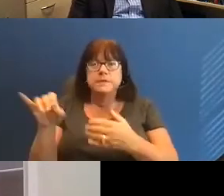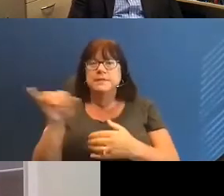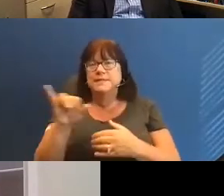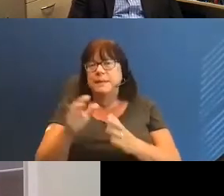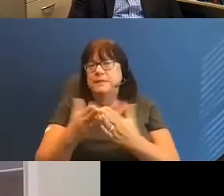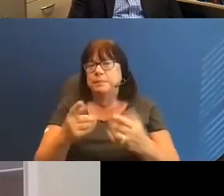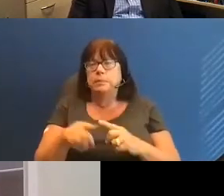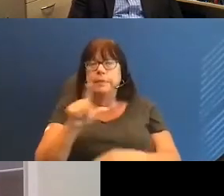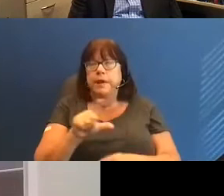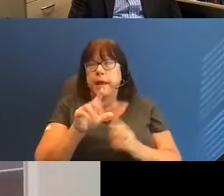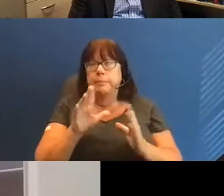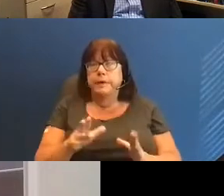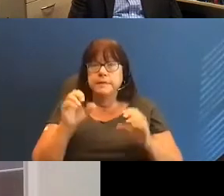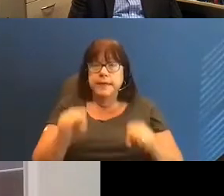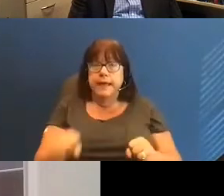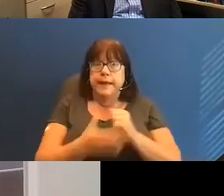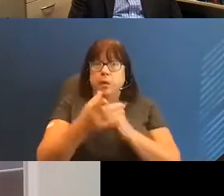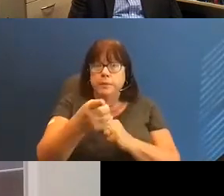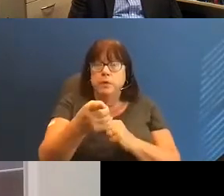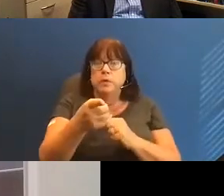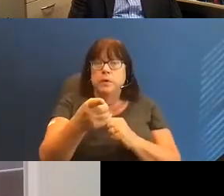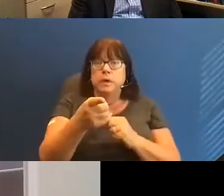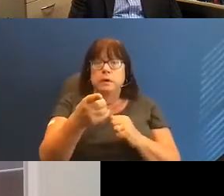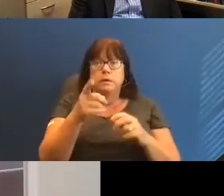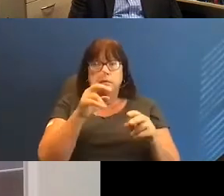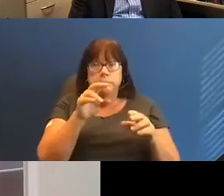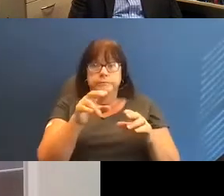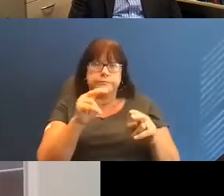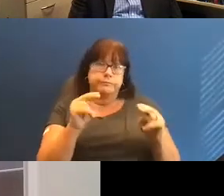you navigate the different OER repositories and there are several, and perhaps refine